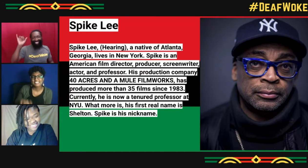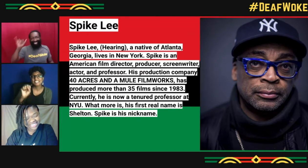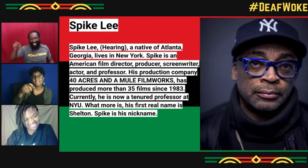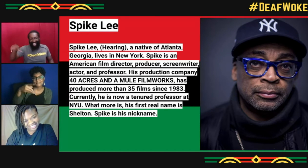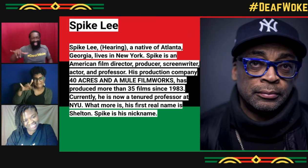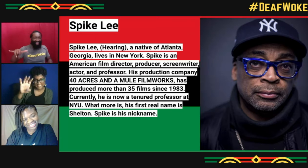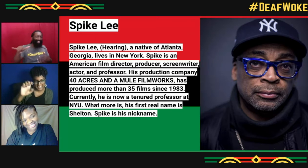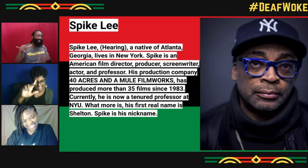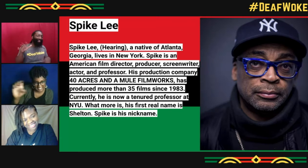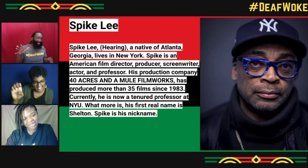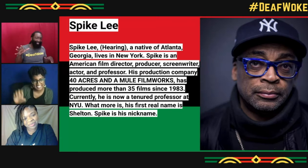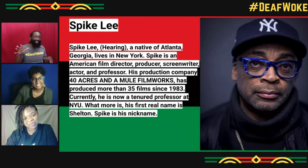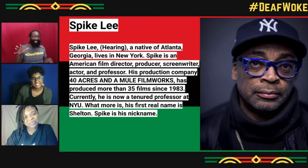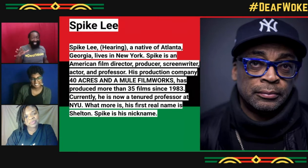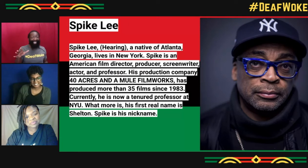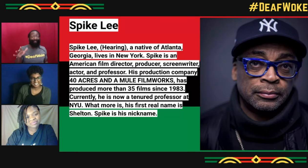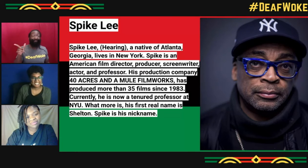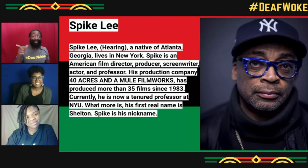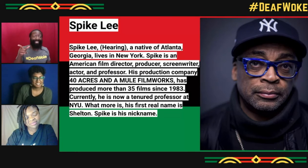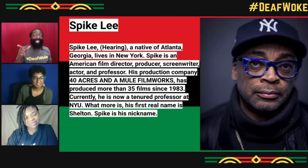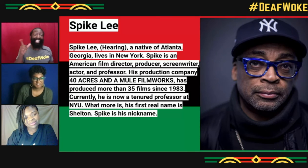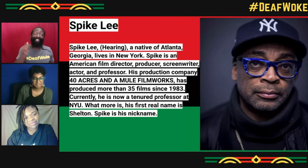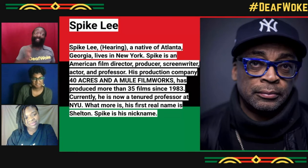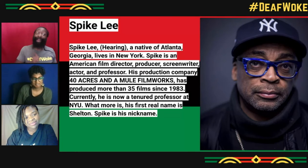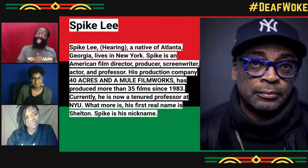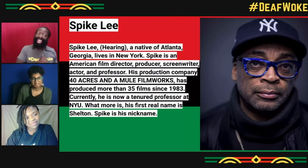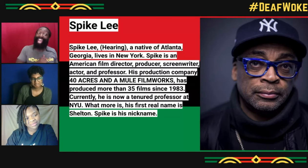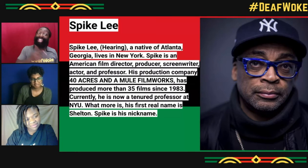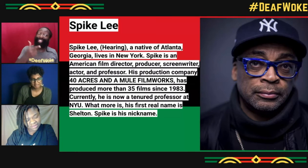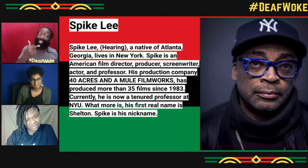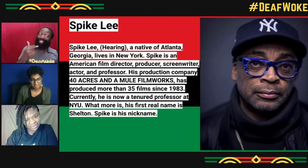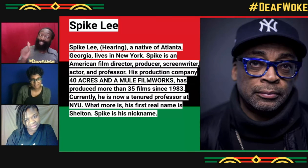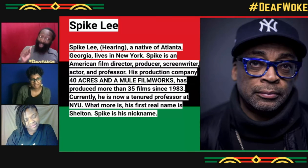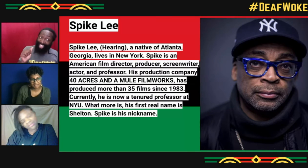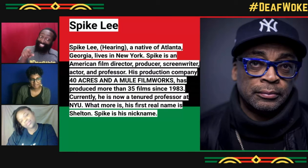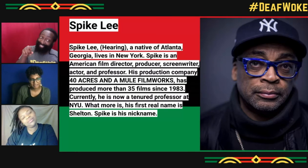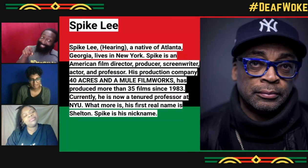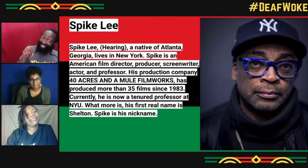Spike Lee yeah, you know he's from Atlanta, Georgia